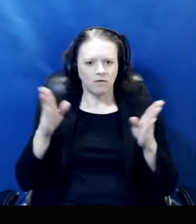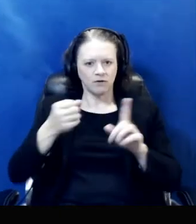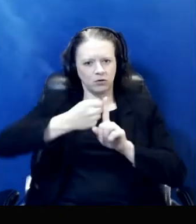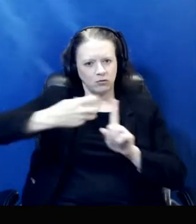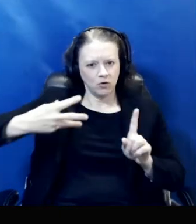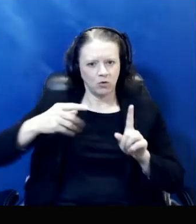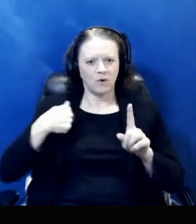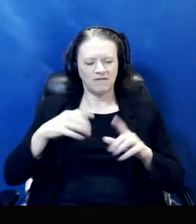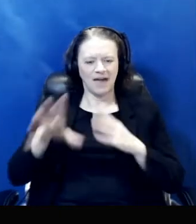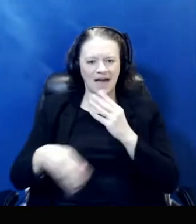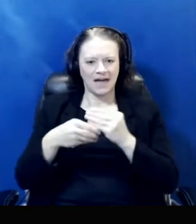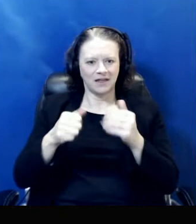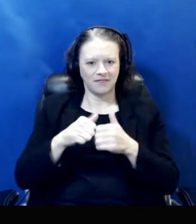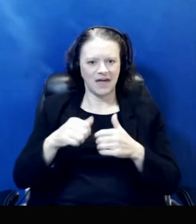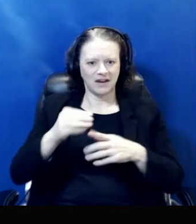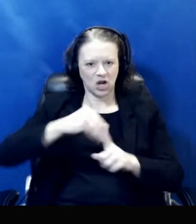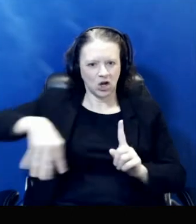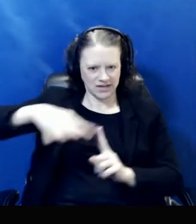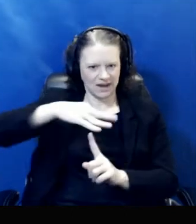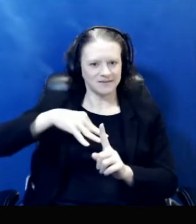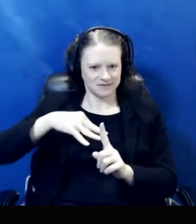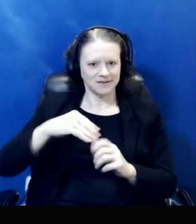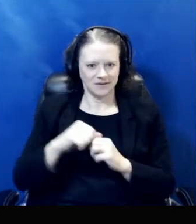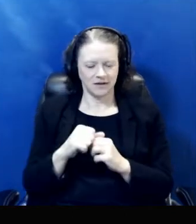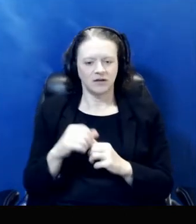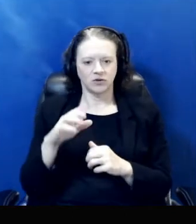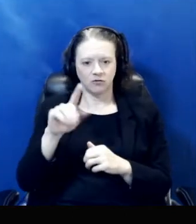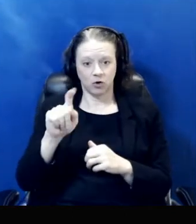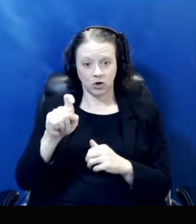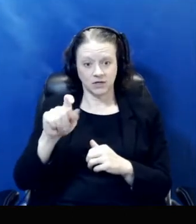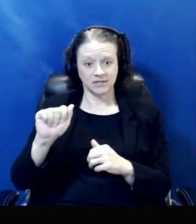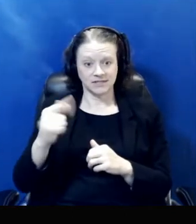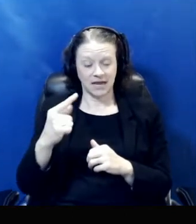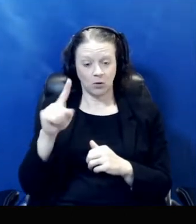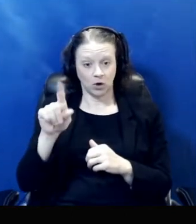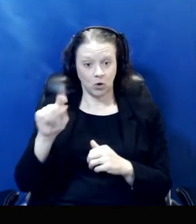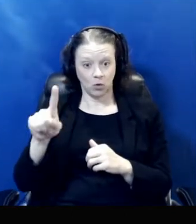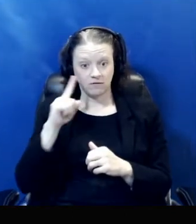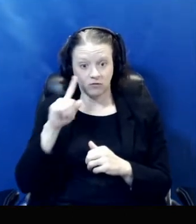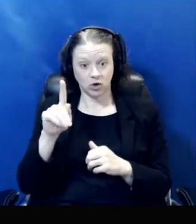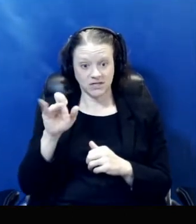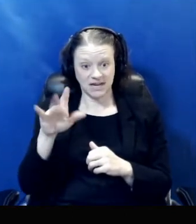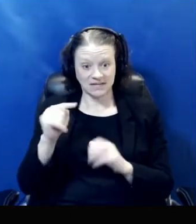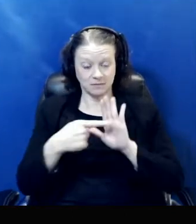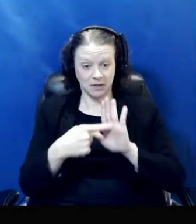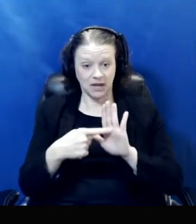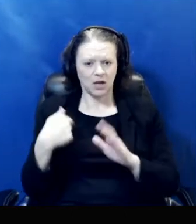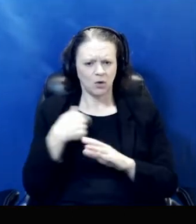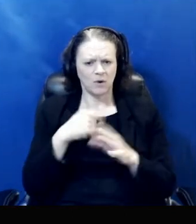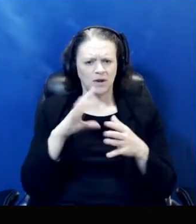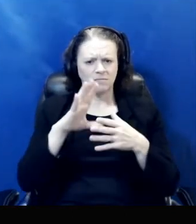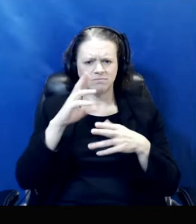Again, for XAG 101 about text display, in the new overview we mention things like: How many people in the world